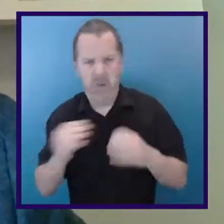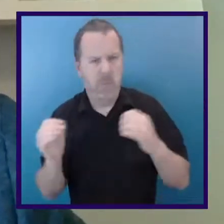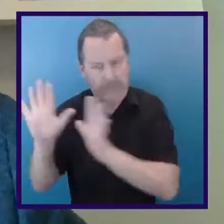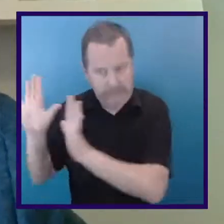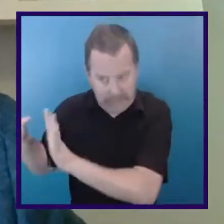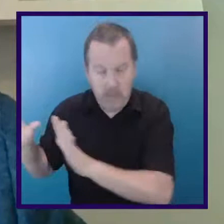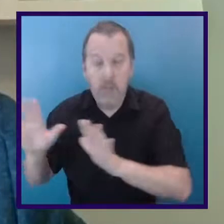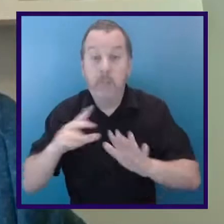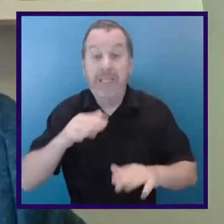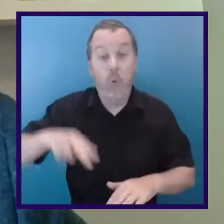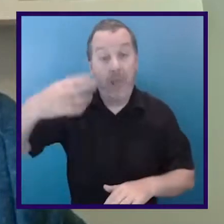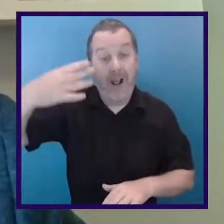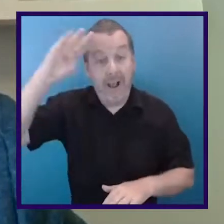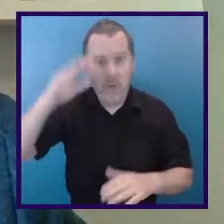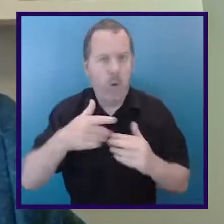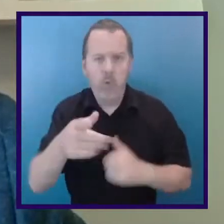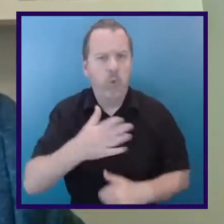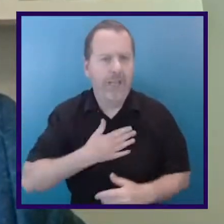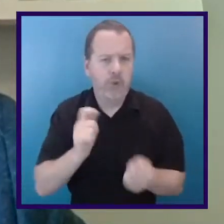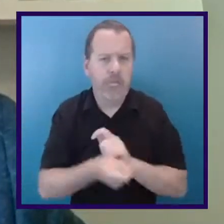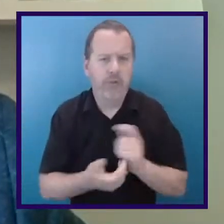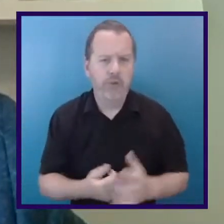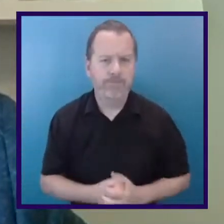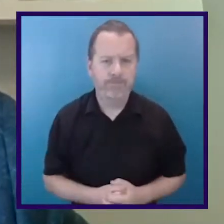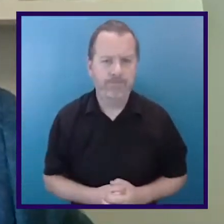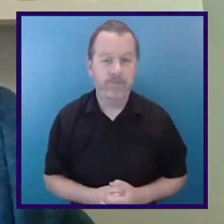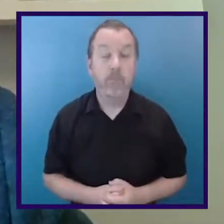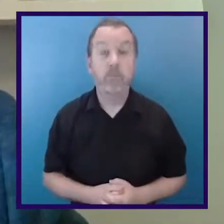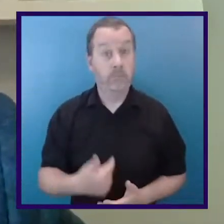What would you do if you were given a blank sheet for the Northern Ireland curriculum.